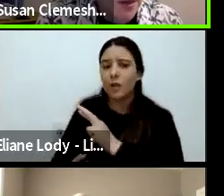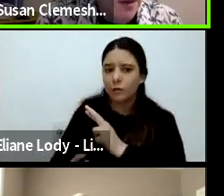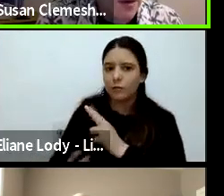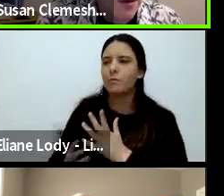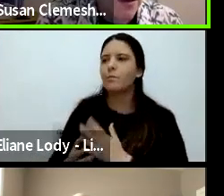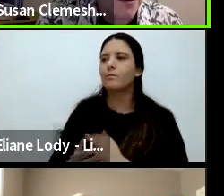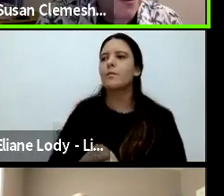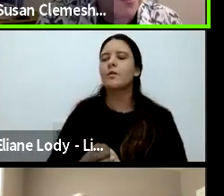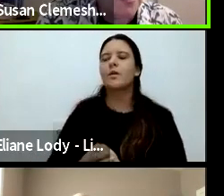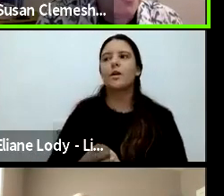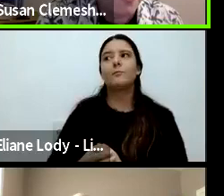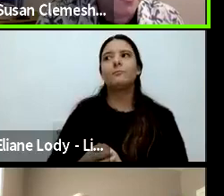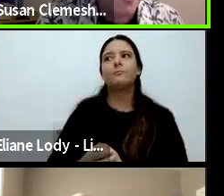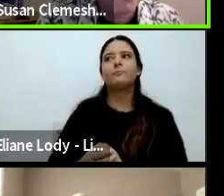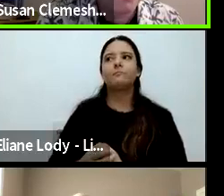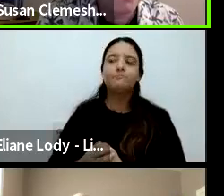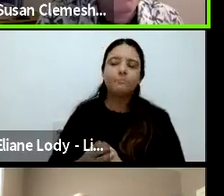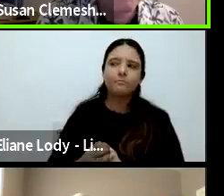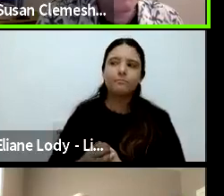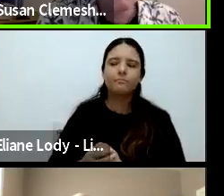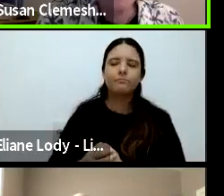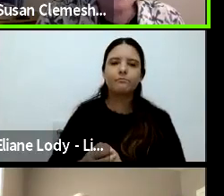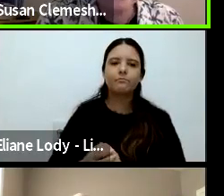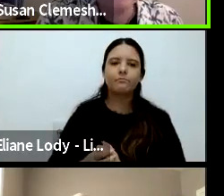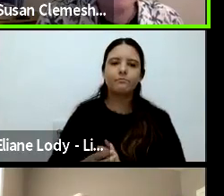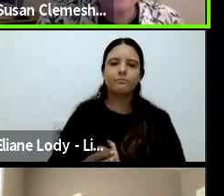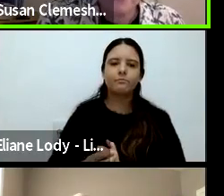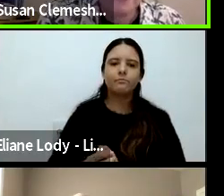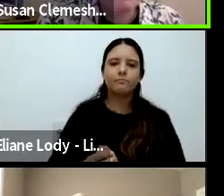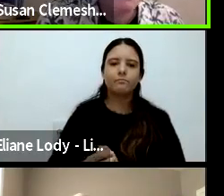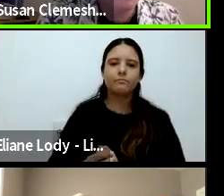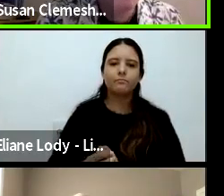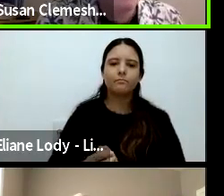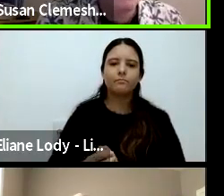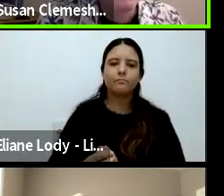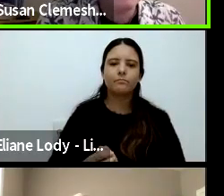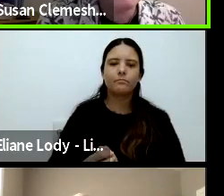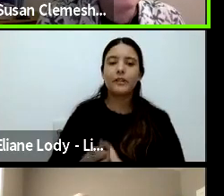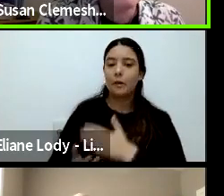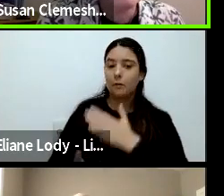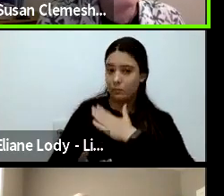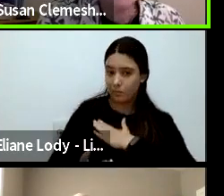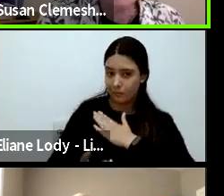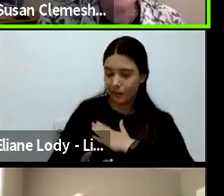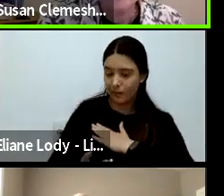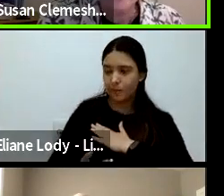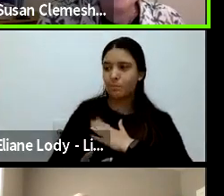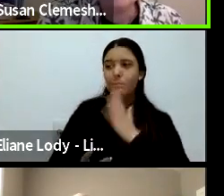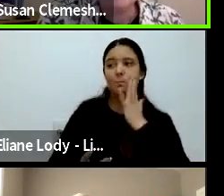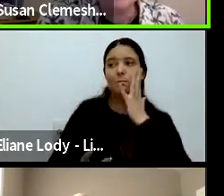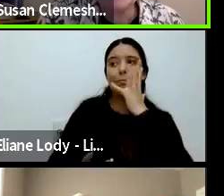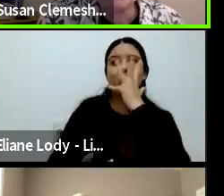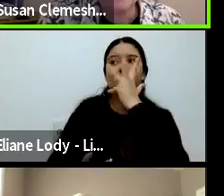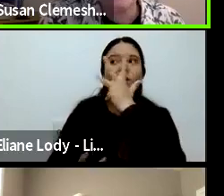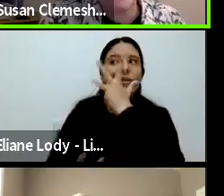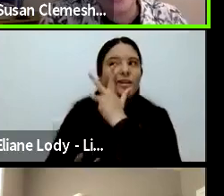and have carol said, well, it's very. very rewarding for me. When when I at